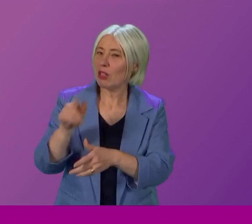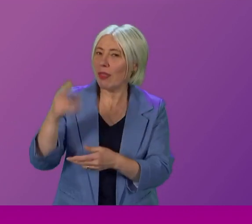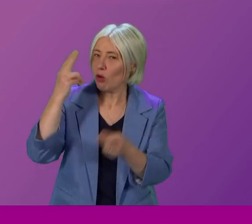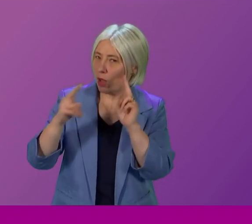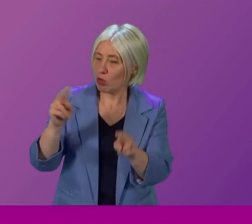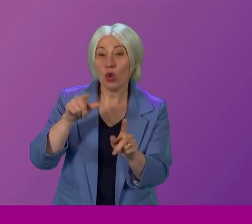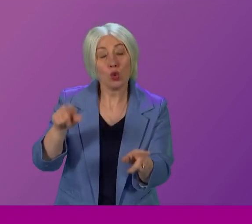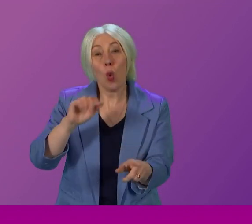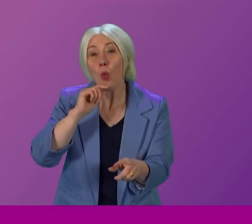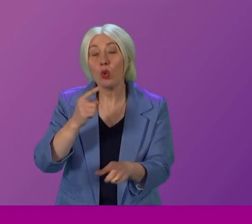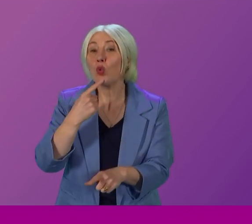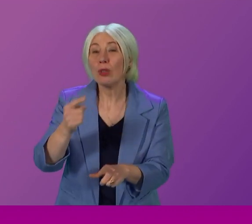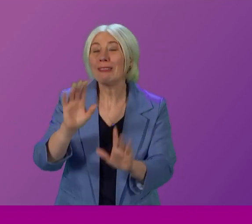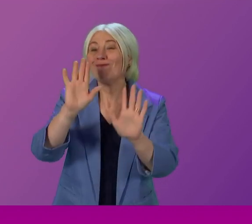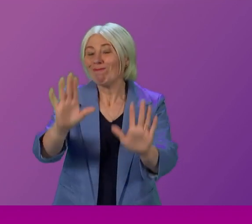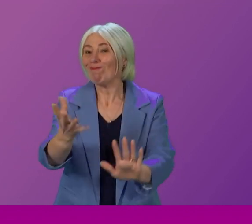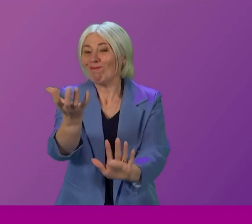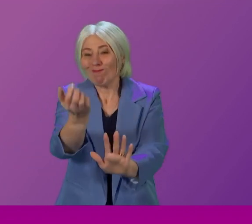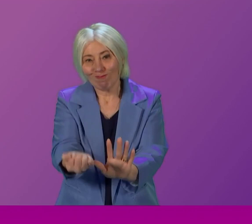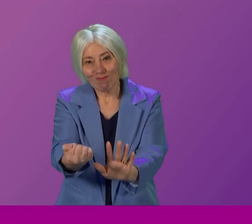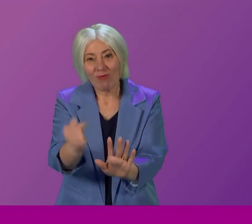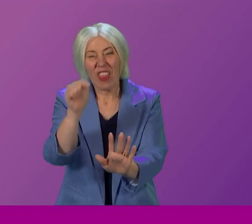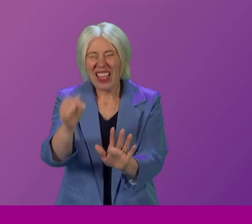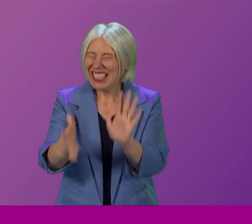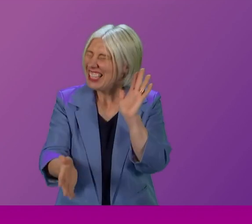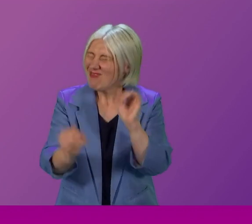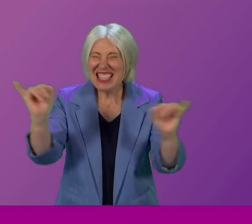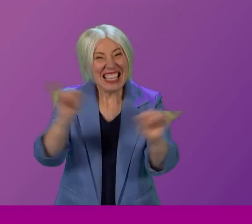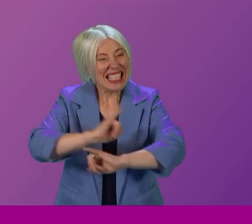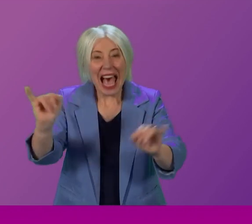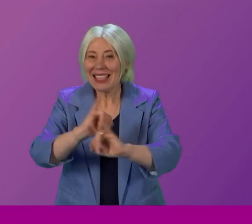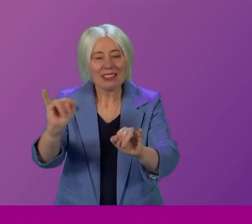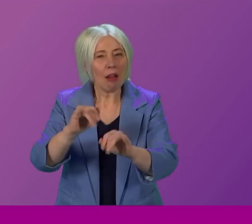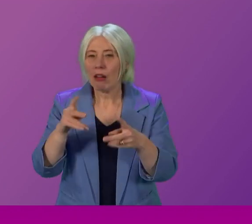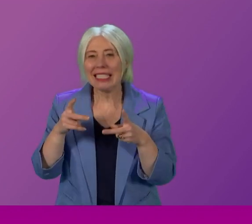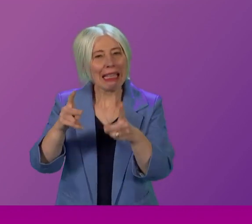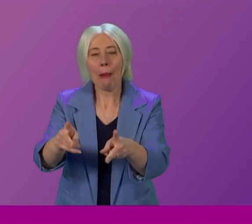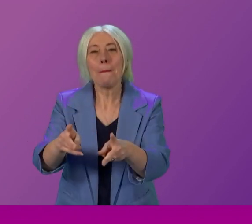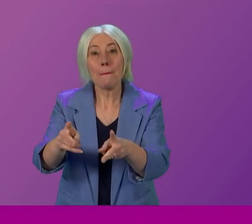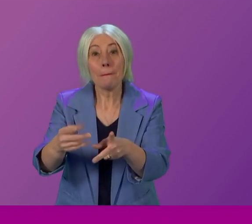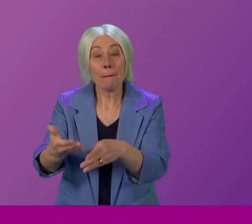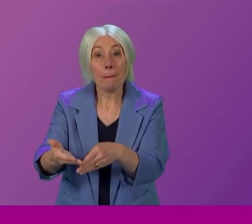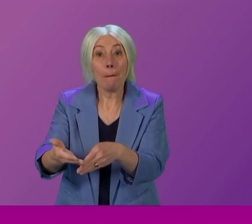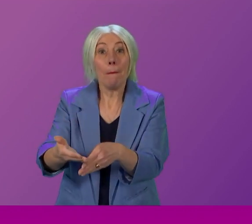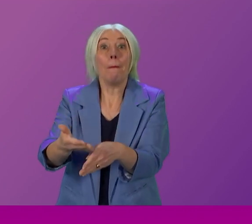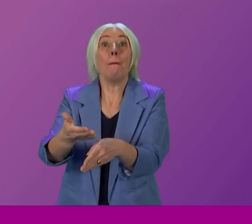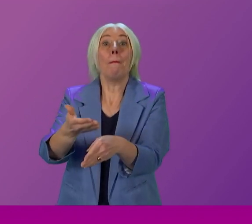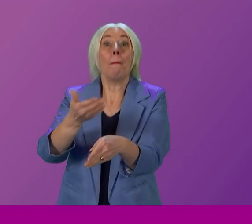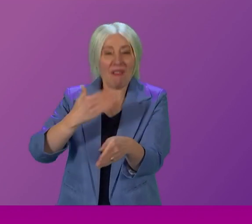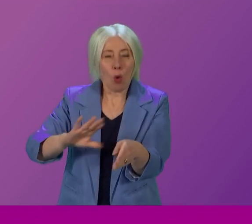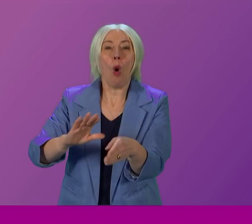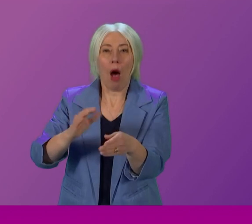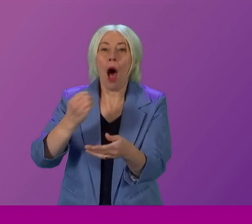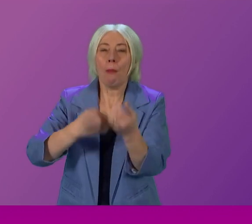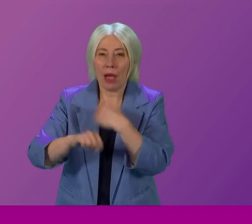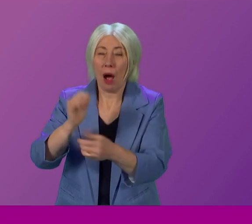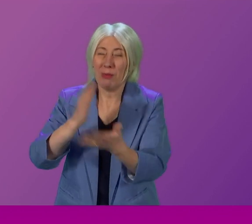therefore instruct a pause of this disaster of a scheme before it becomes a catastrophe,